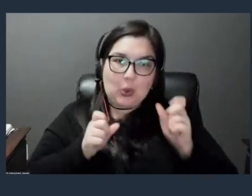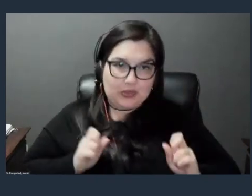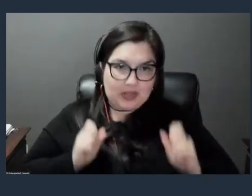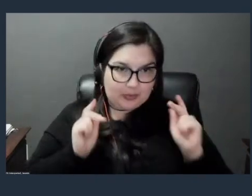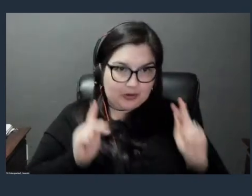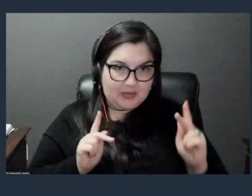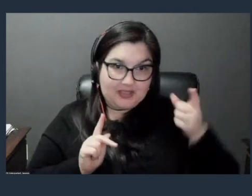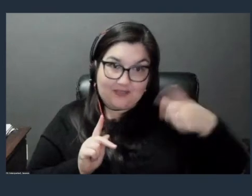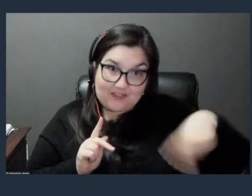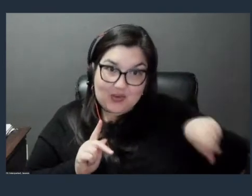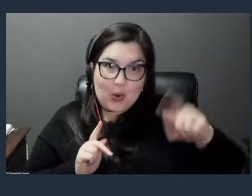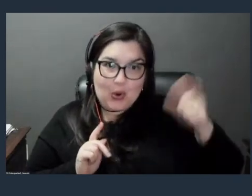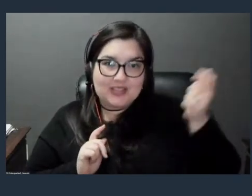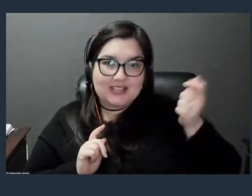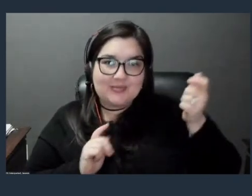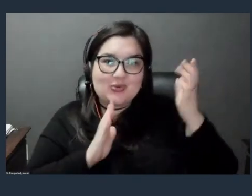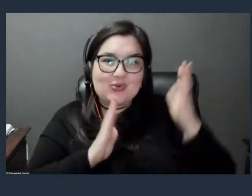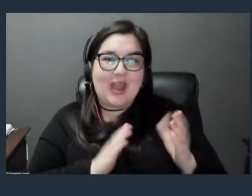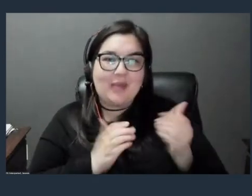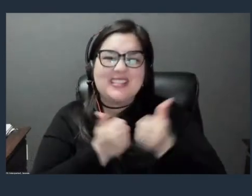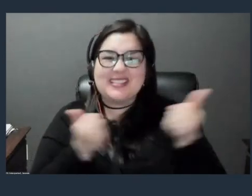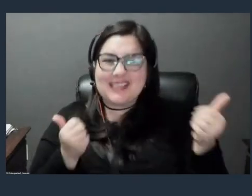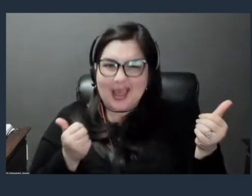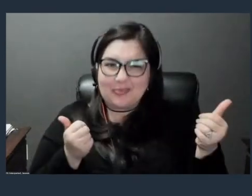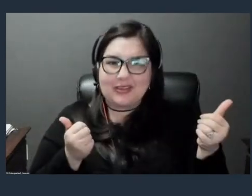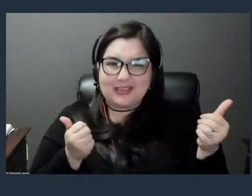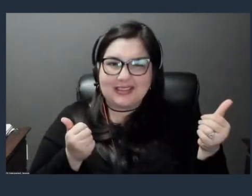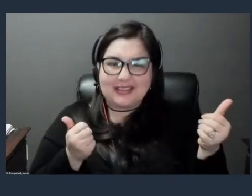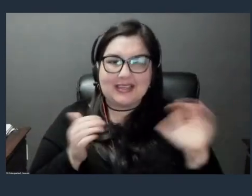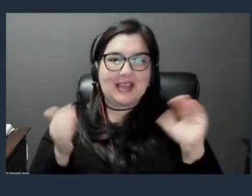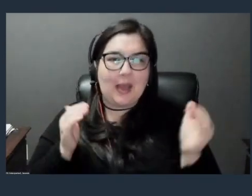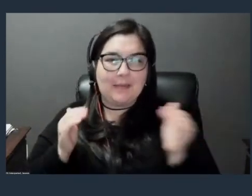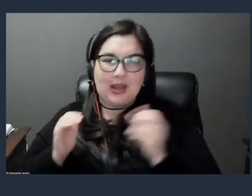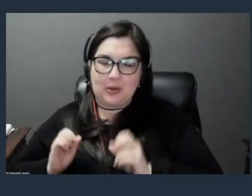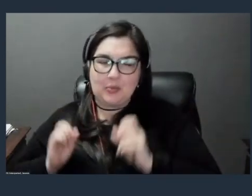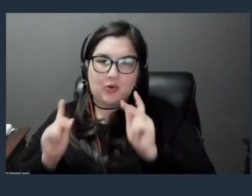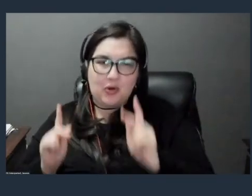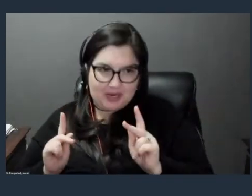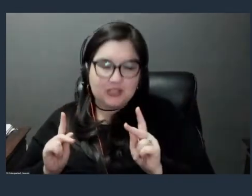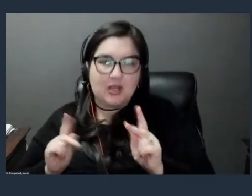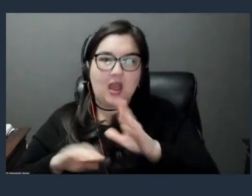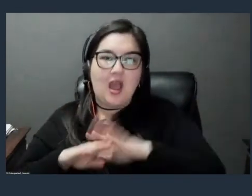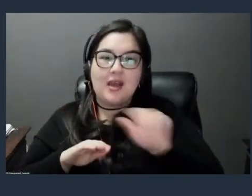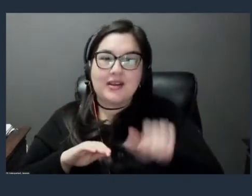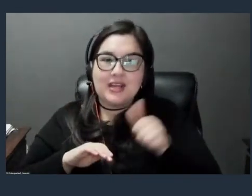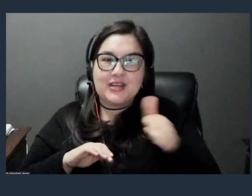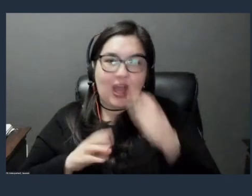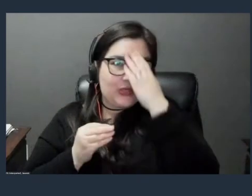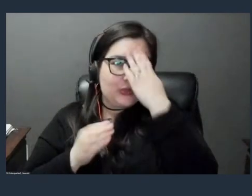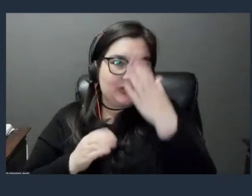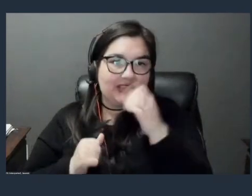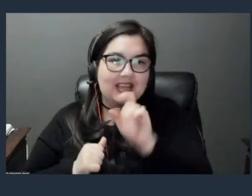separately from maybe permissions on another data set that serves a different set of use cases.